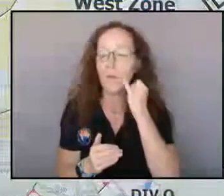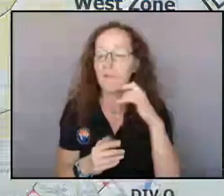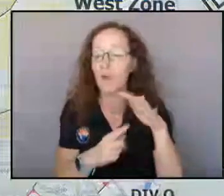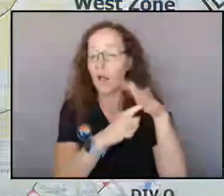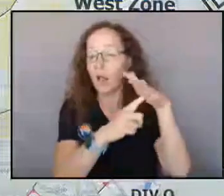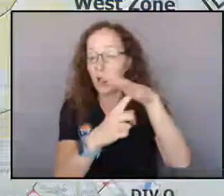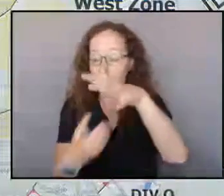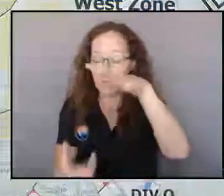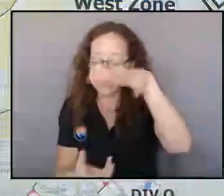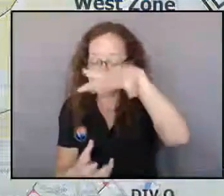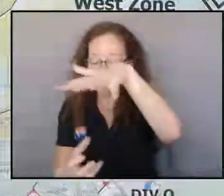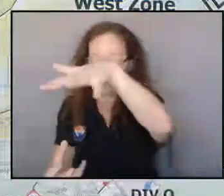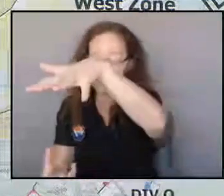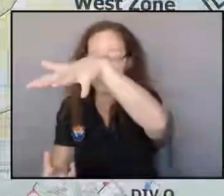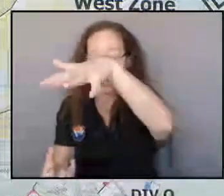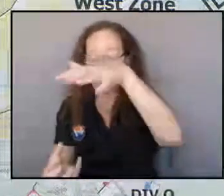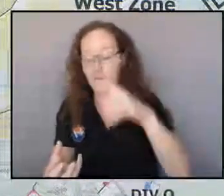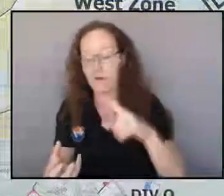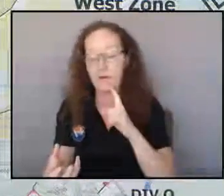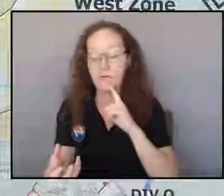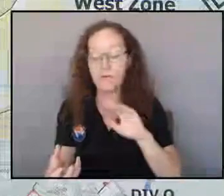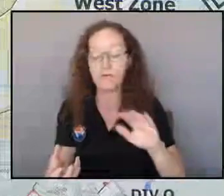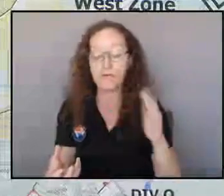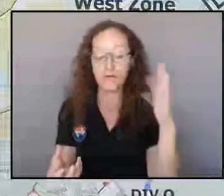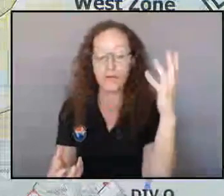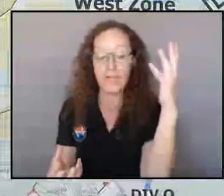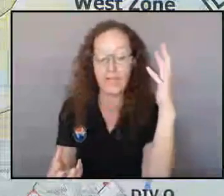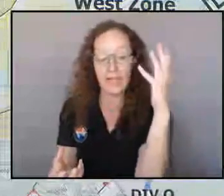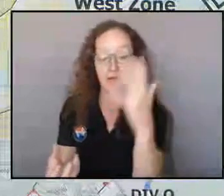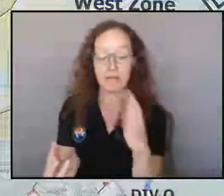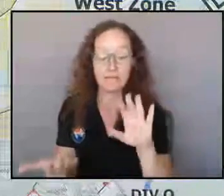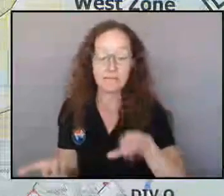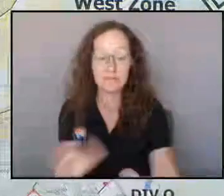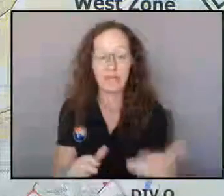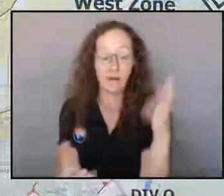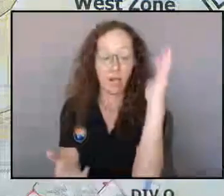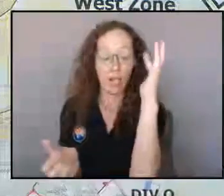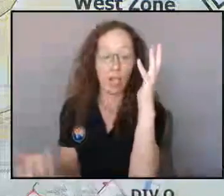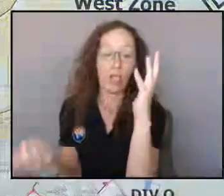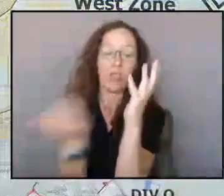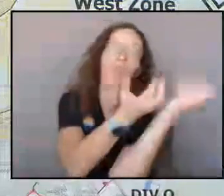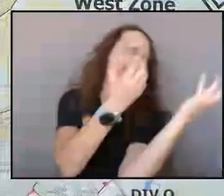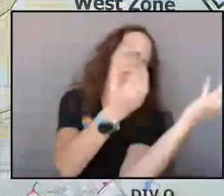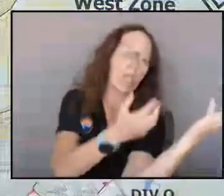WE NEED TO MAKE SURE THERE IS CLOSE COORDINATION WITH THE AIRCRAFT SO THEY CAN LEAD IN FRONT OF THE CREWS AND